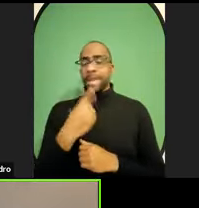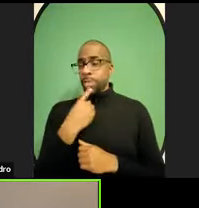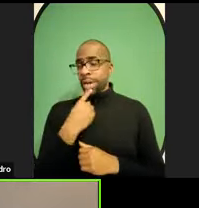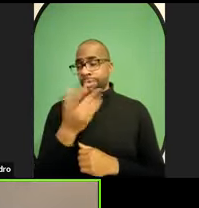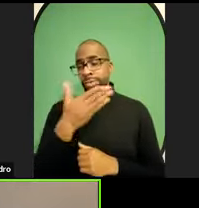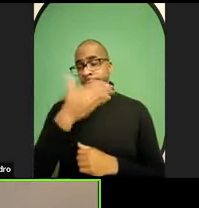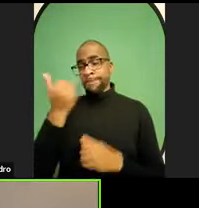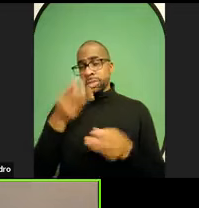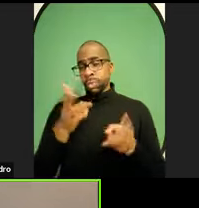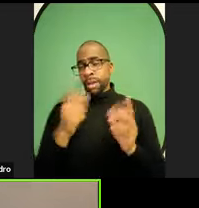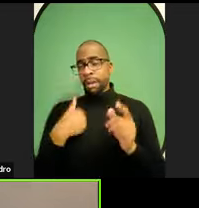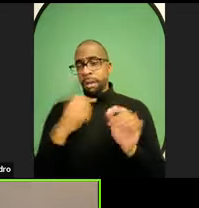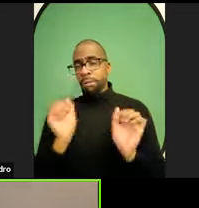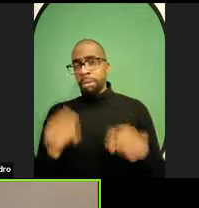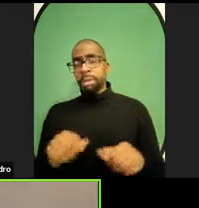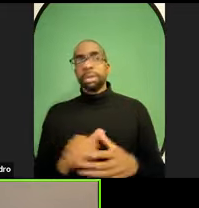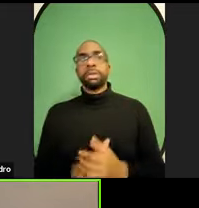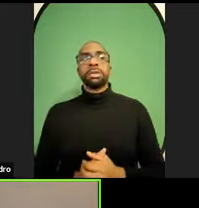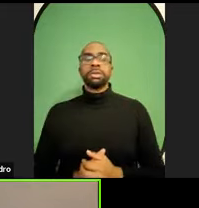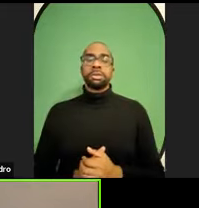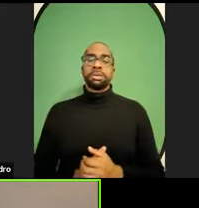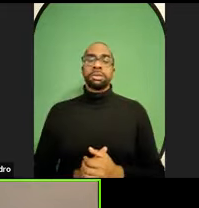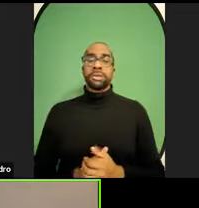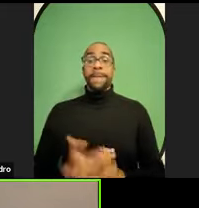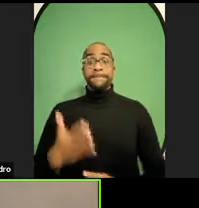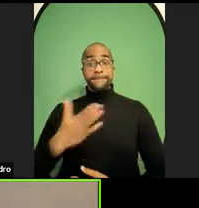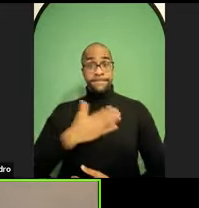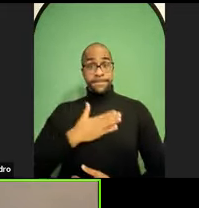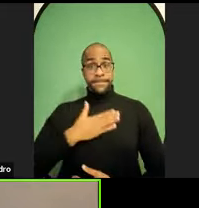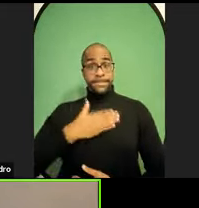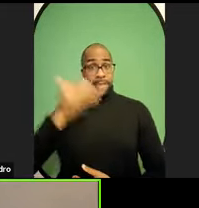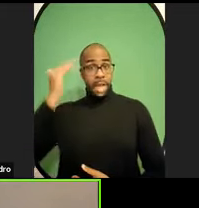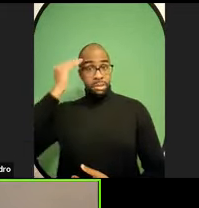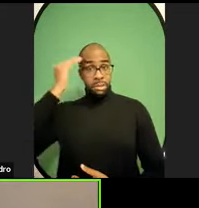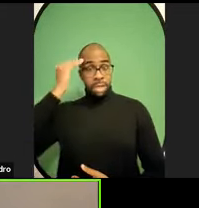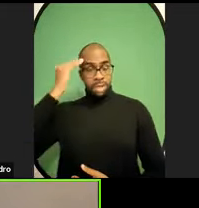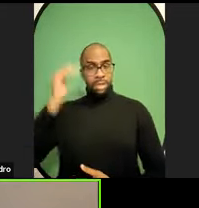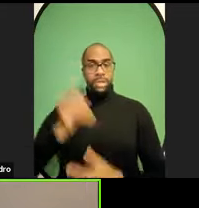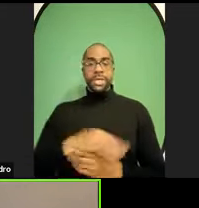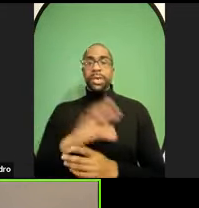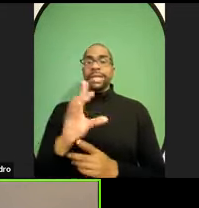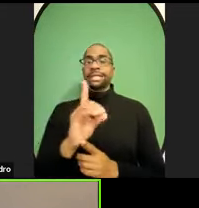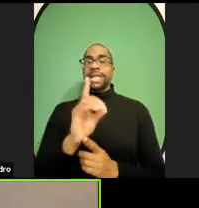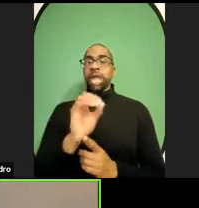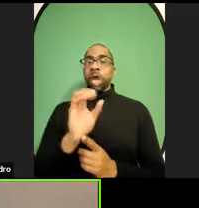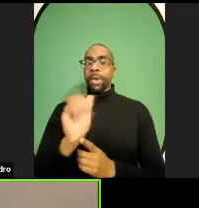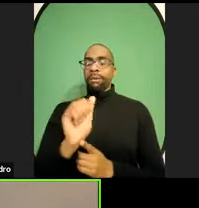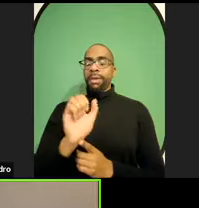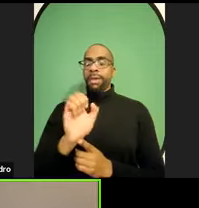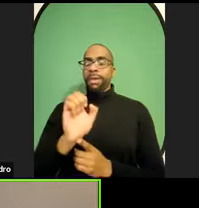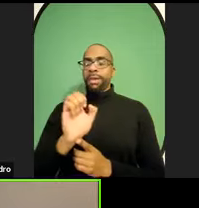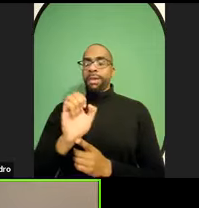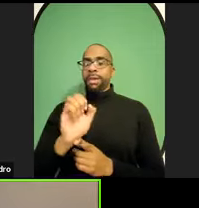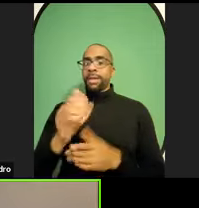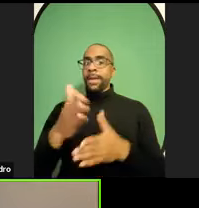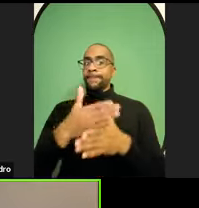the the office of school health I'm going to answer that the best way that I know how. and that And that is. to me